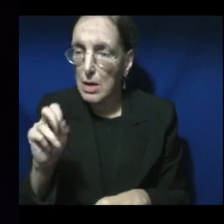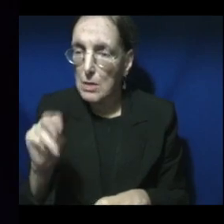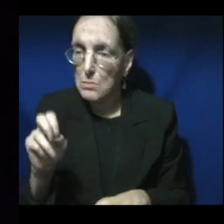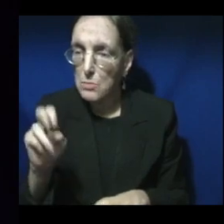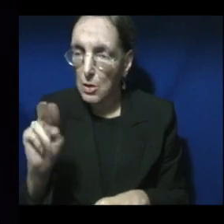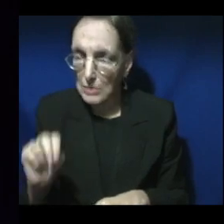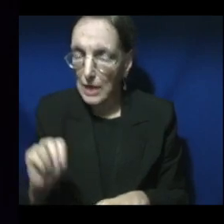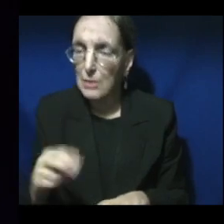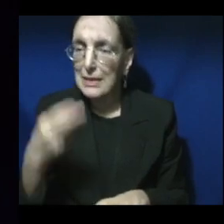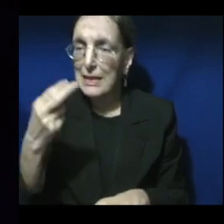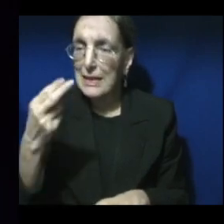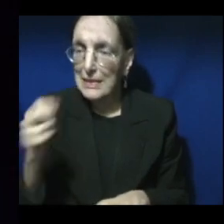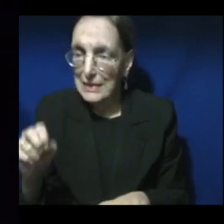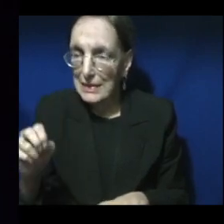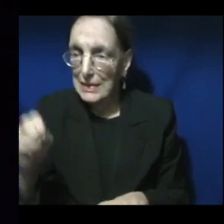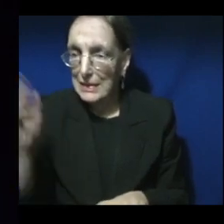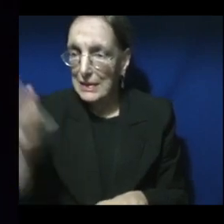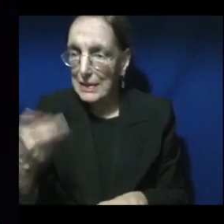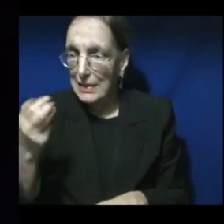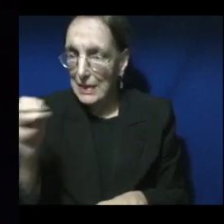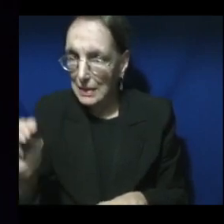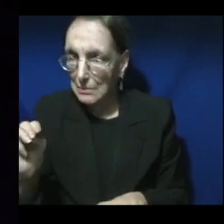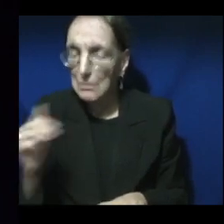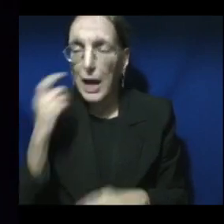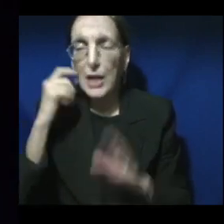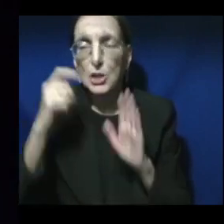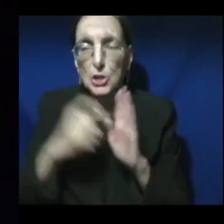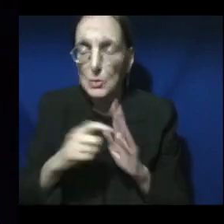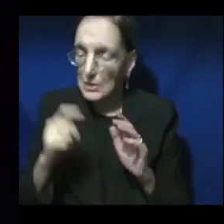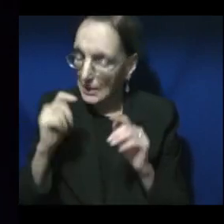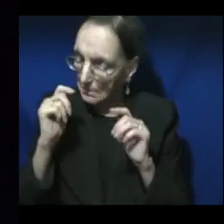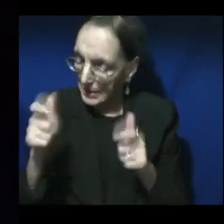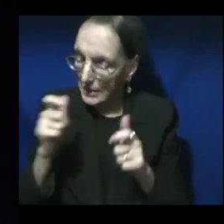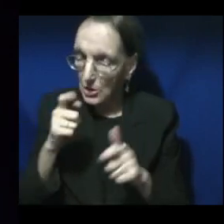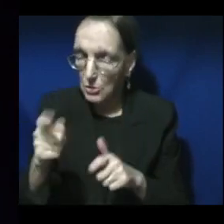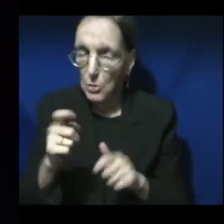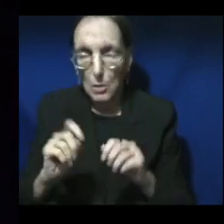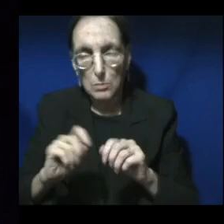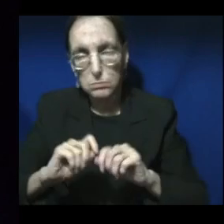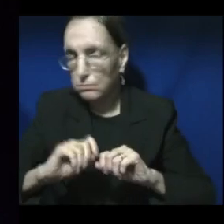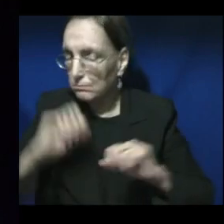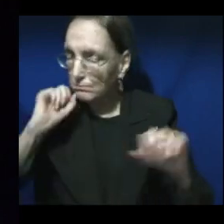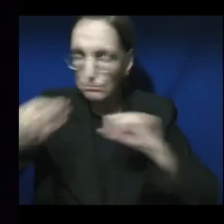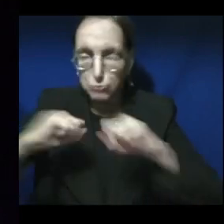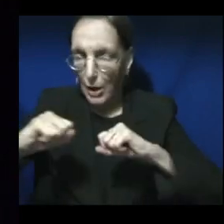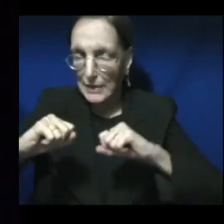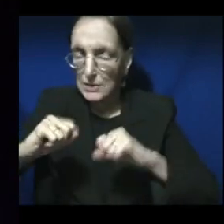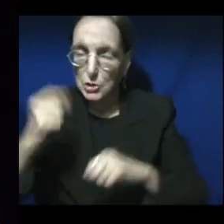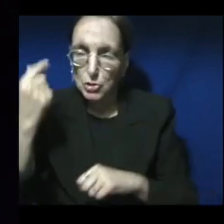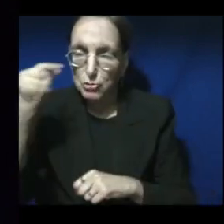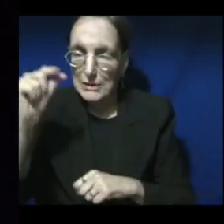Thank you. AUDIENCE MEMBER: Just wonder if you have any thoughts on the power of nonverbal communication and visual communication and the